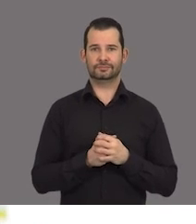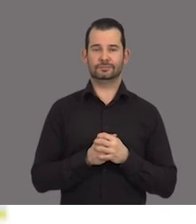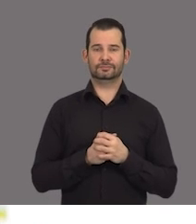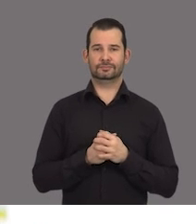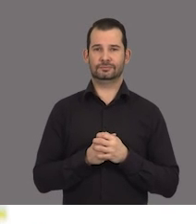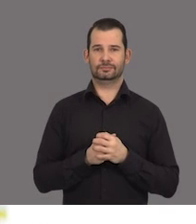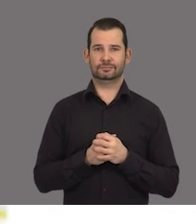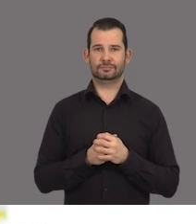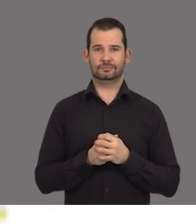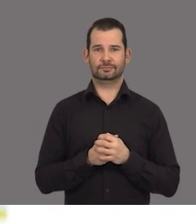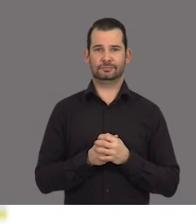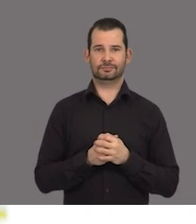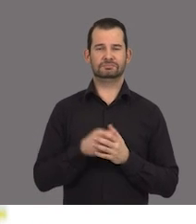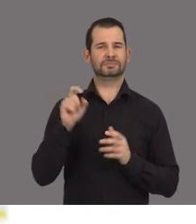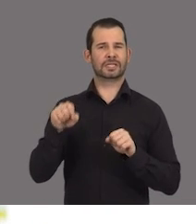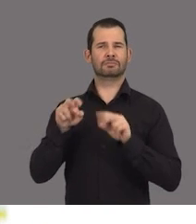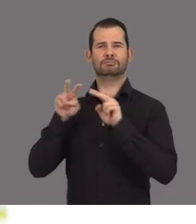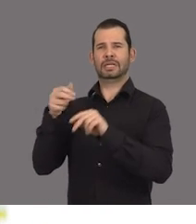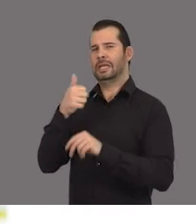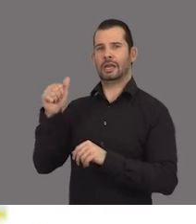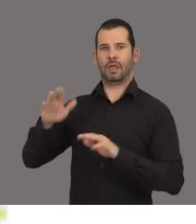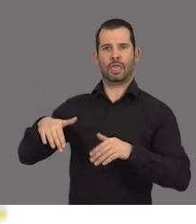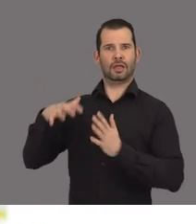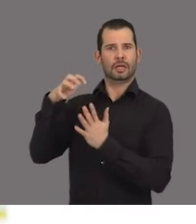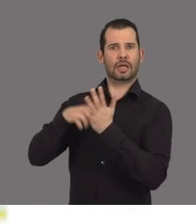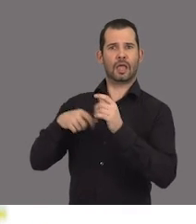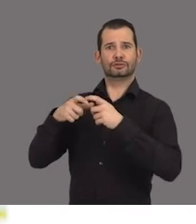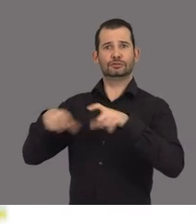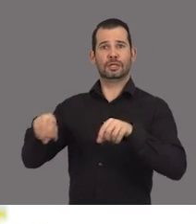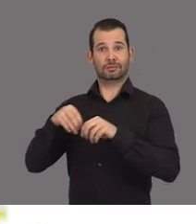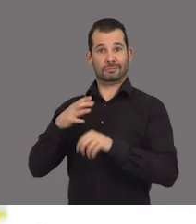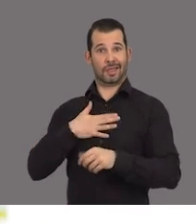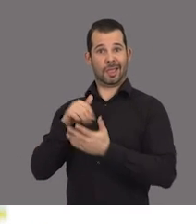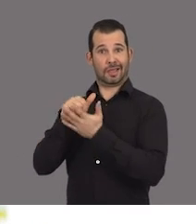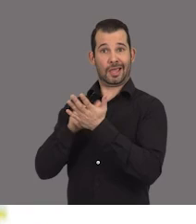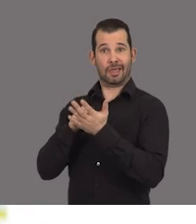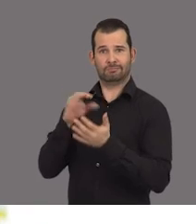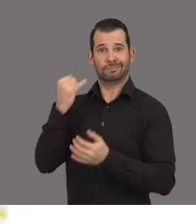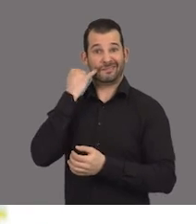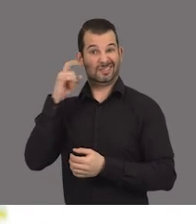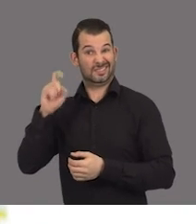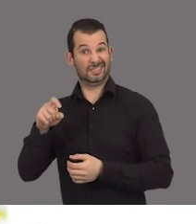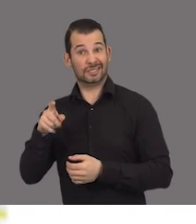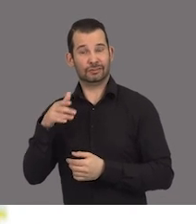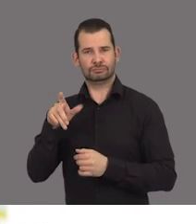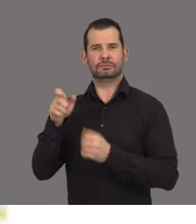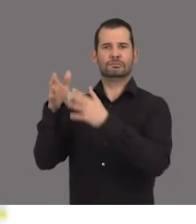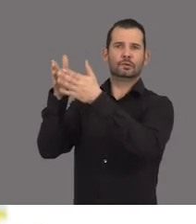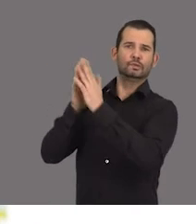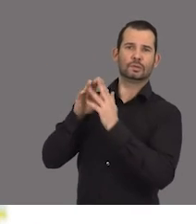You can view any uncashed cheques in My Account and, if necessary, ask for a duplicate payment.